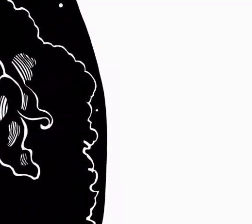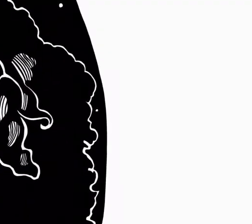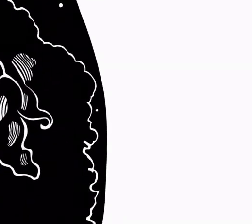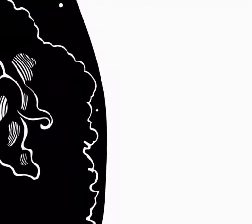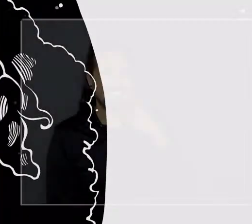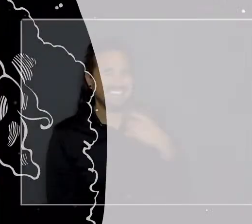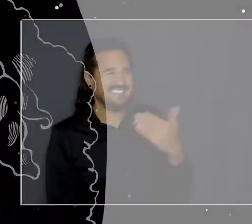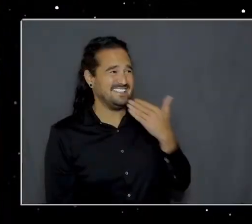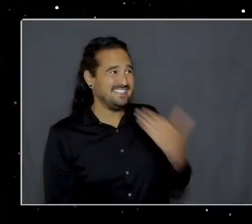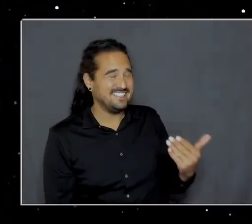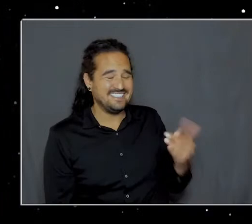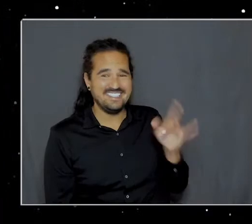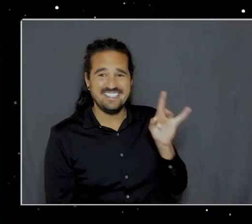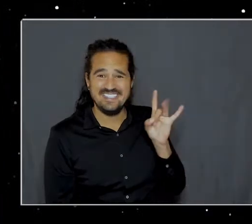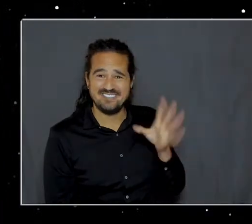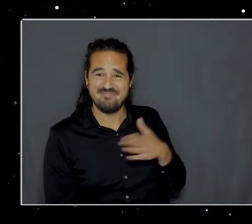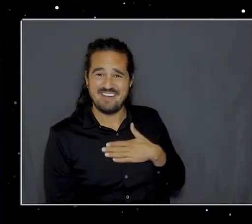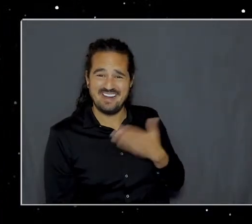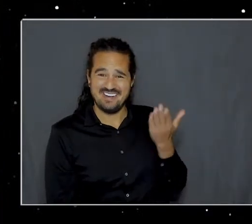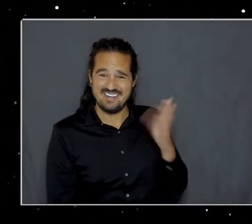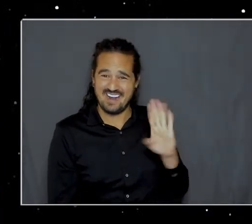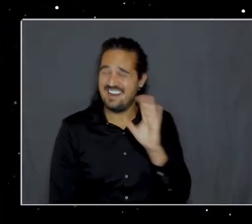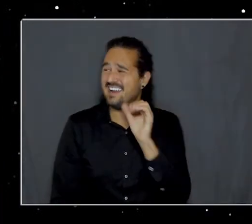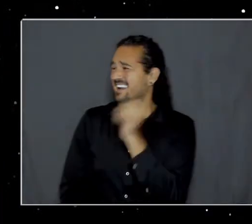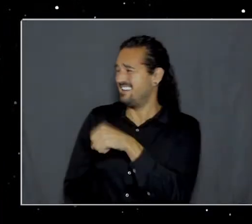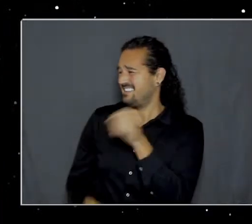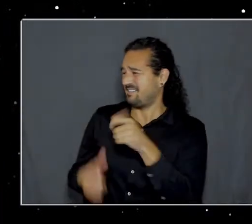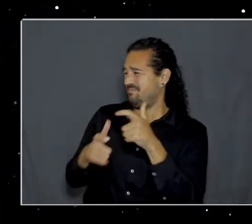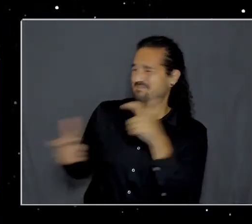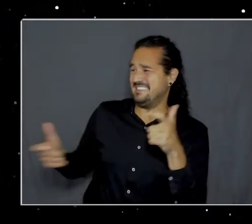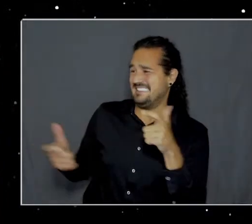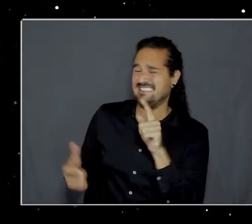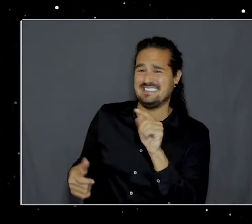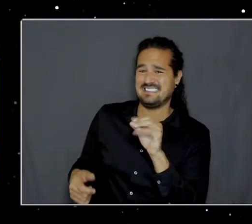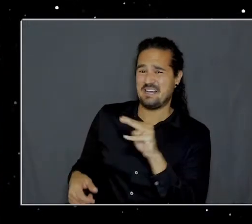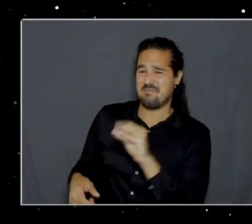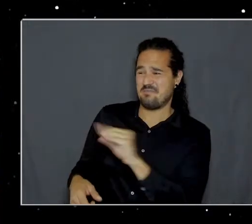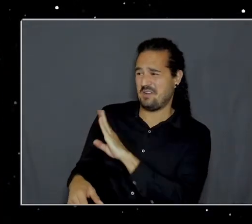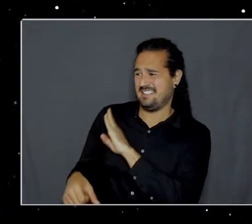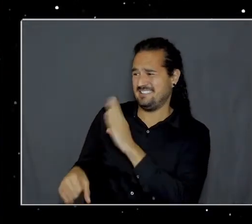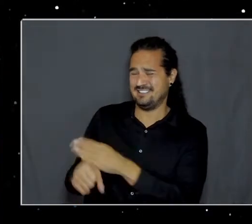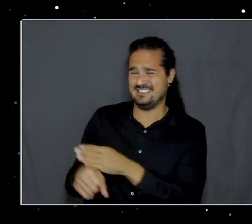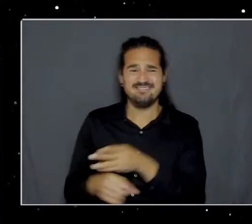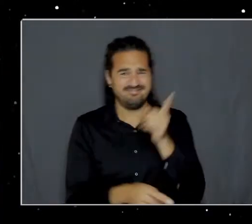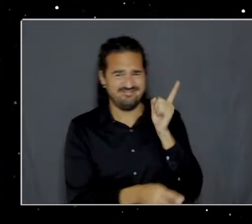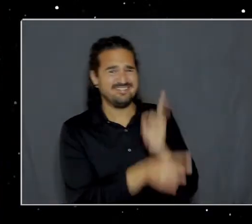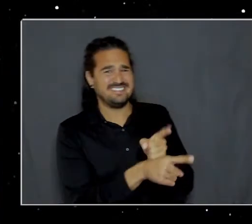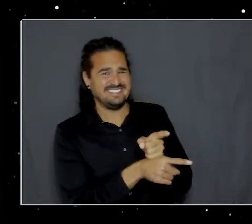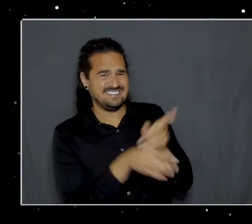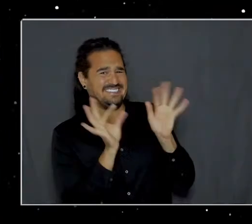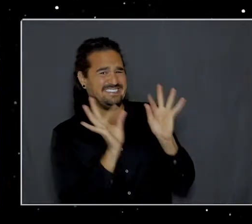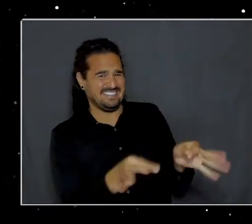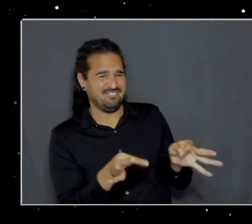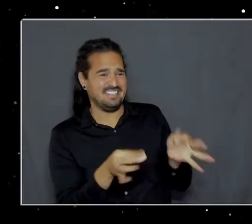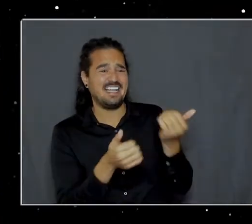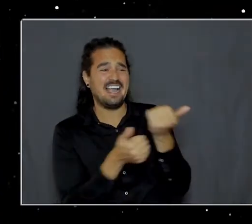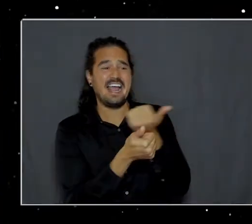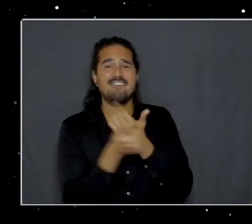OH IT WAS SO GOOD. OH MY GOD. BIG TOMO ENERGY. BIG TOMO ENERGY.